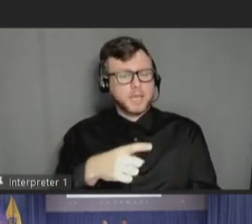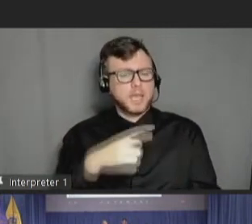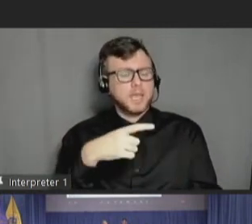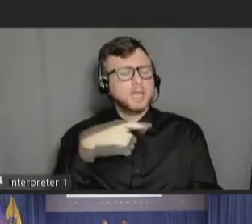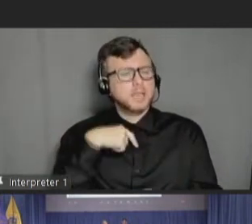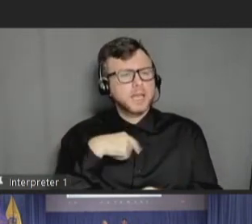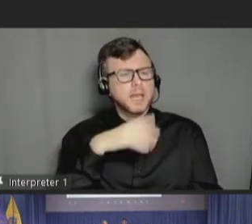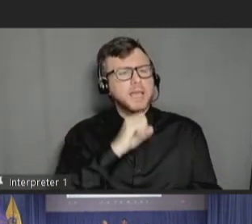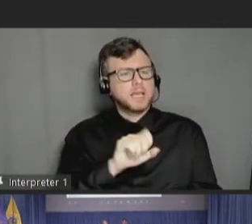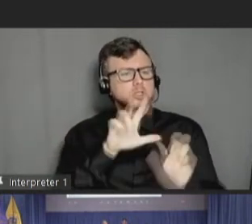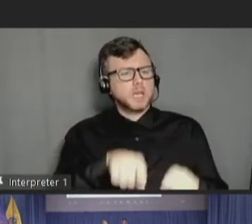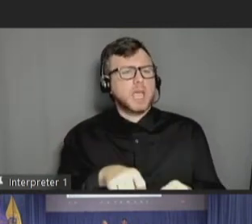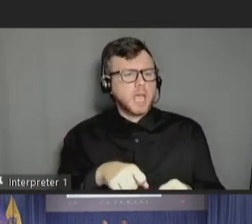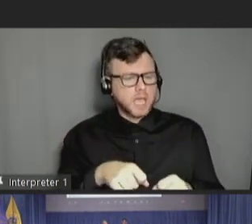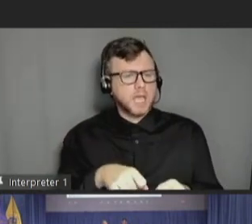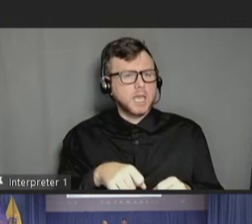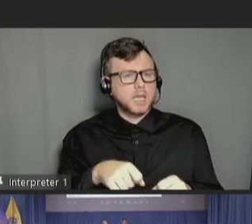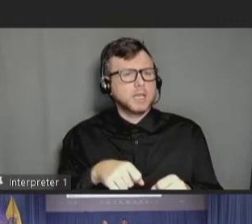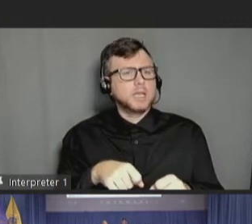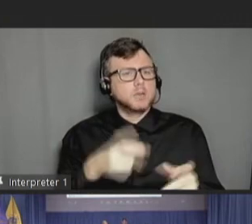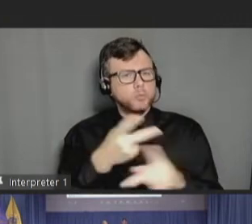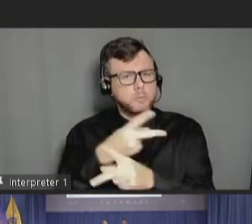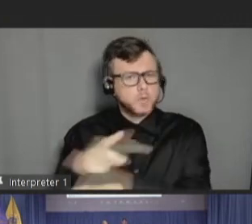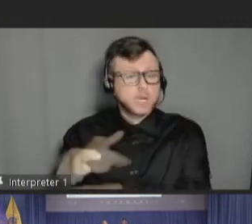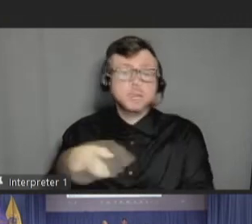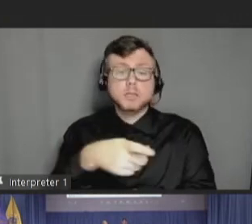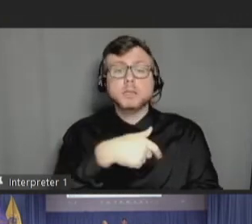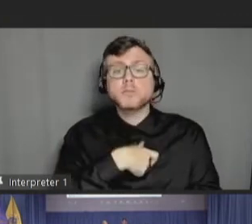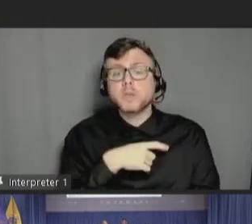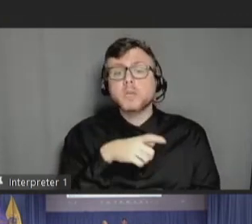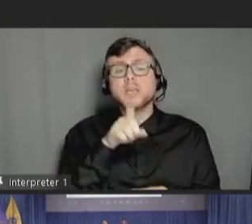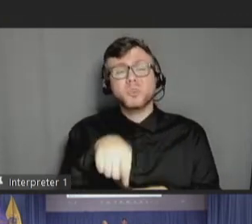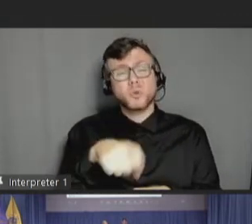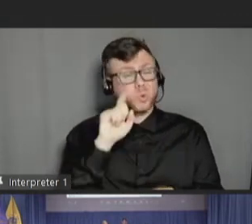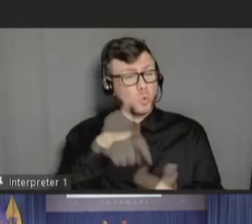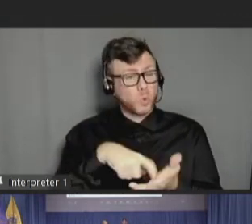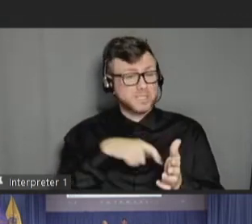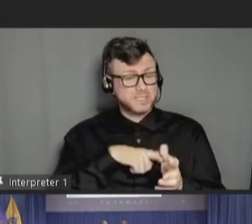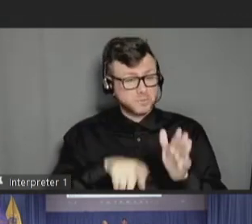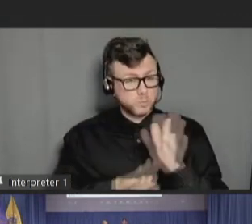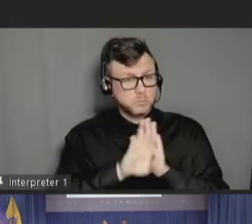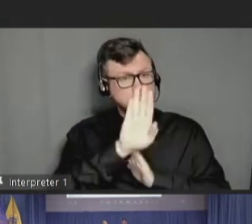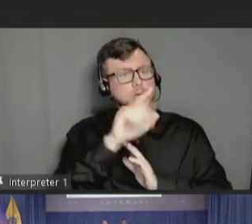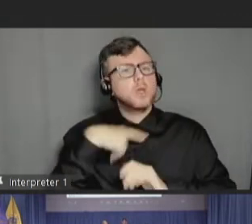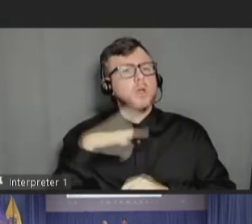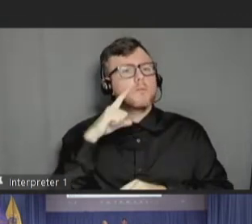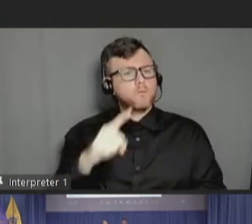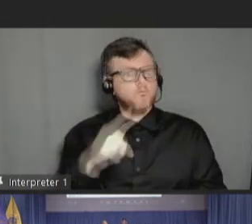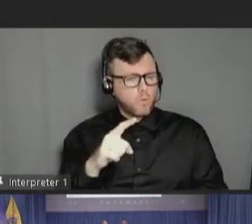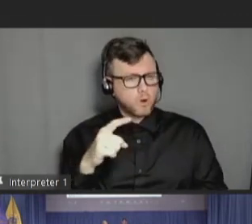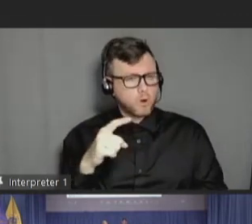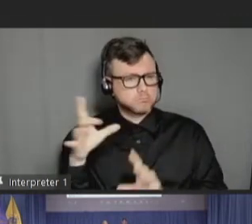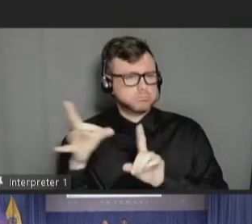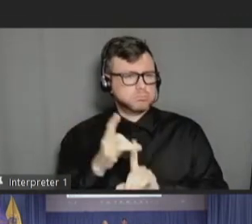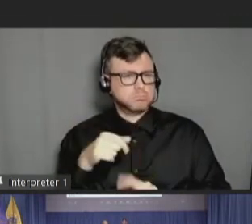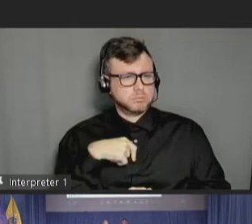which leads directly to an increase in the number of cases of congenital syphilis. Next. And you can